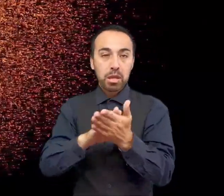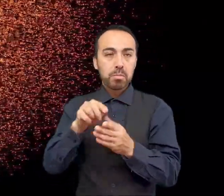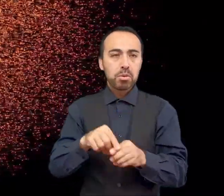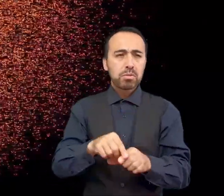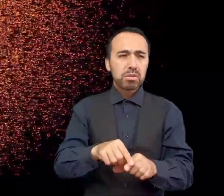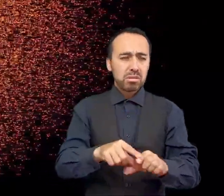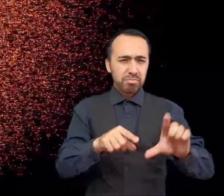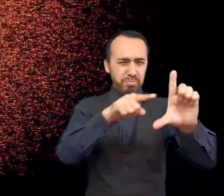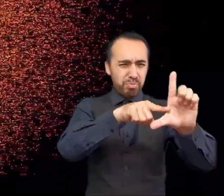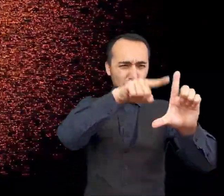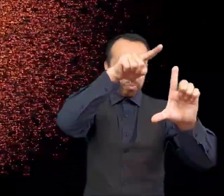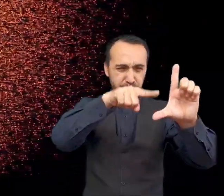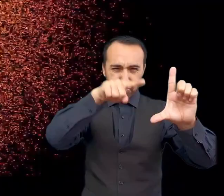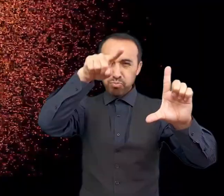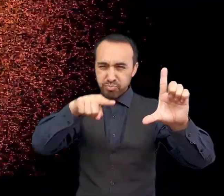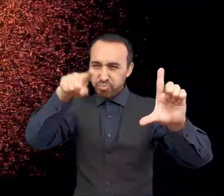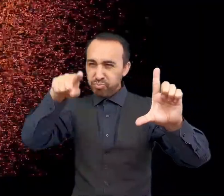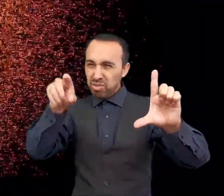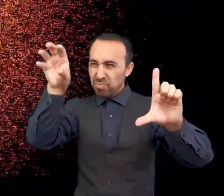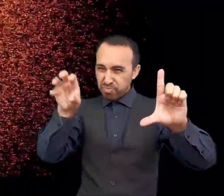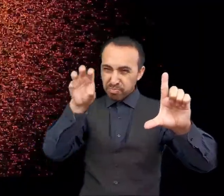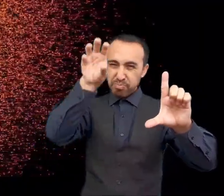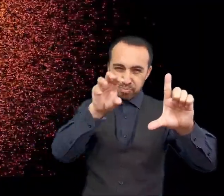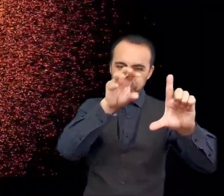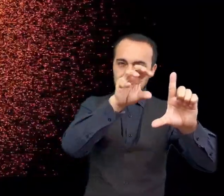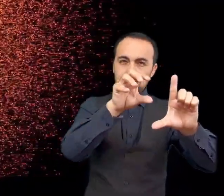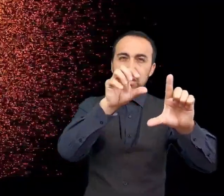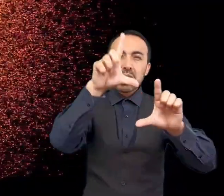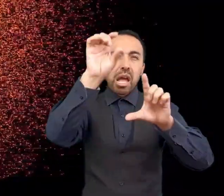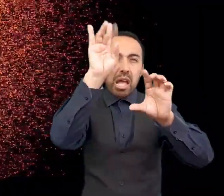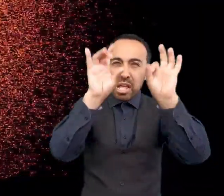that indicates the relationship between absolute magnitudes, or luminosities, compared to